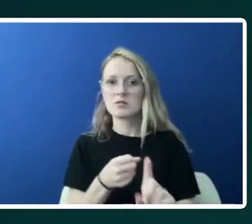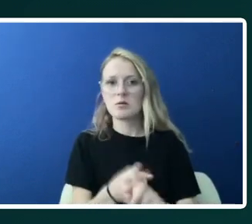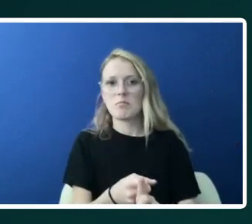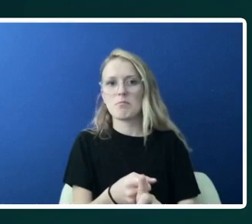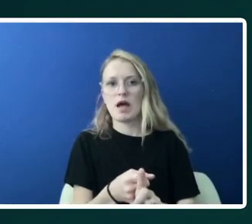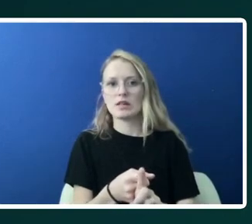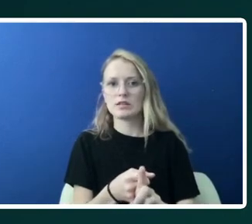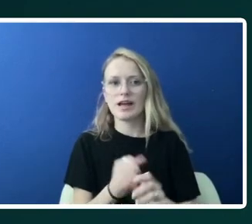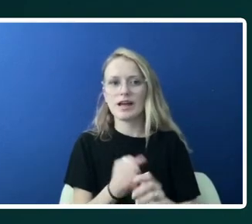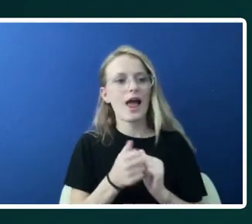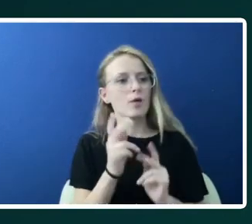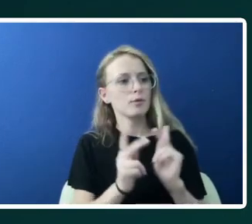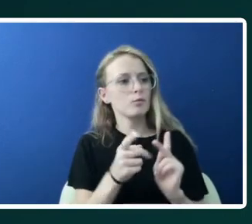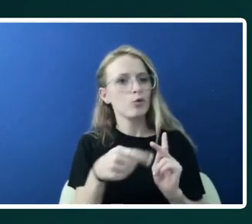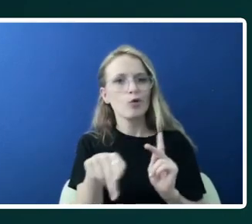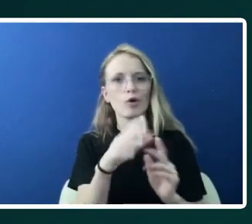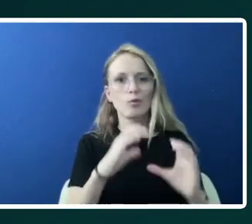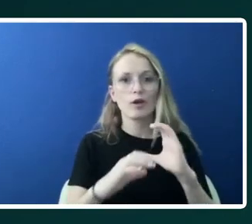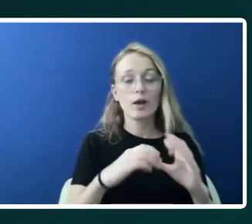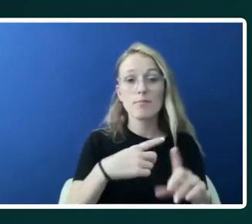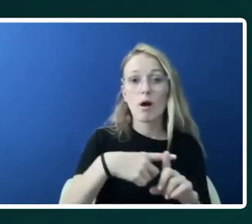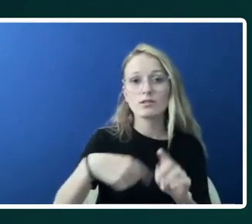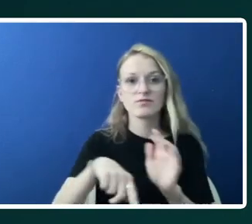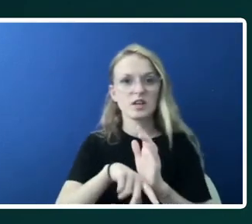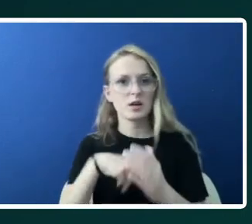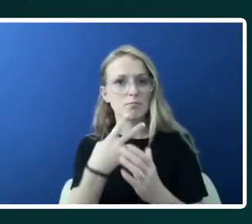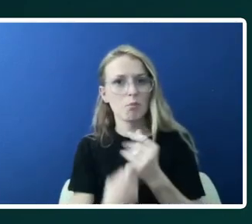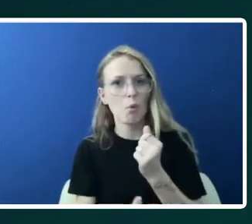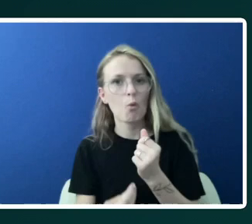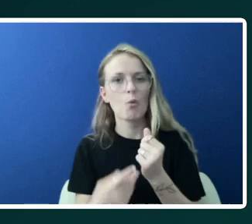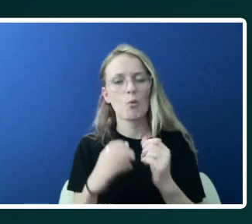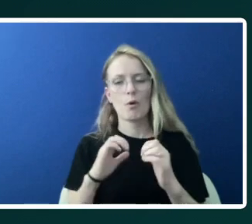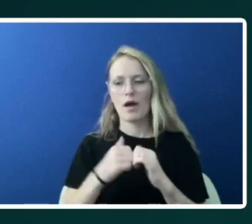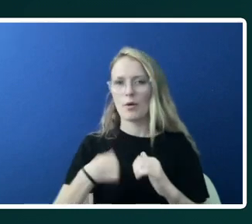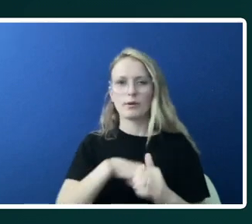people communicate with one another." I think that that's part of what this artist